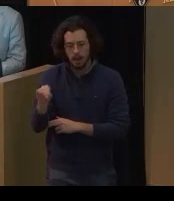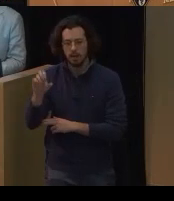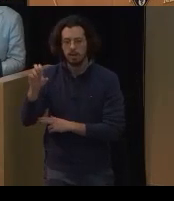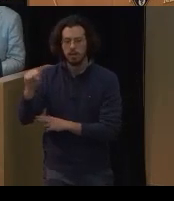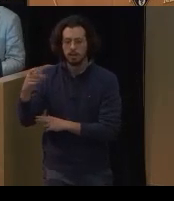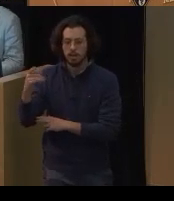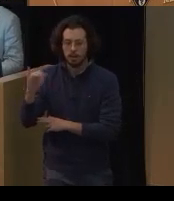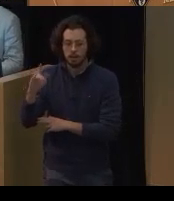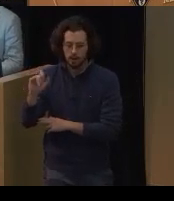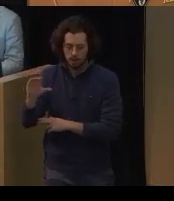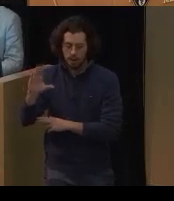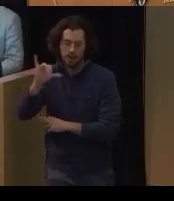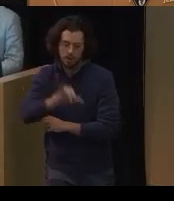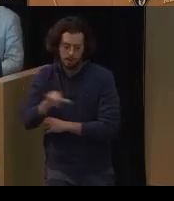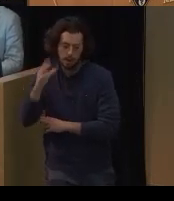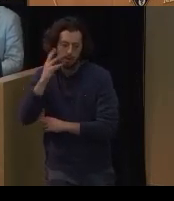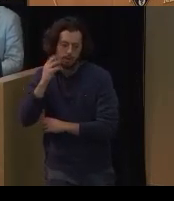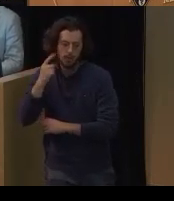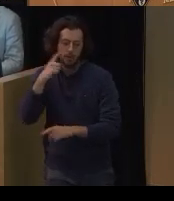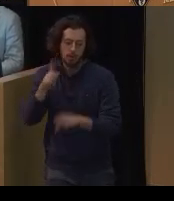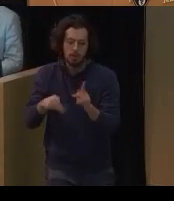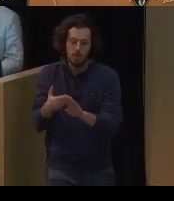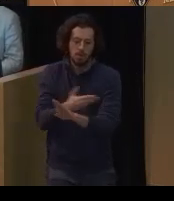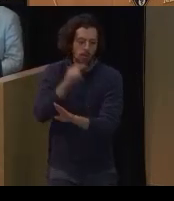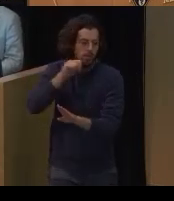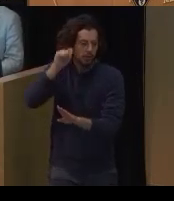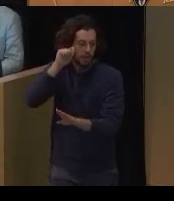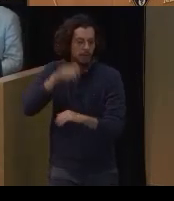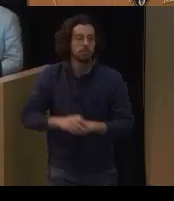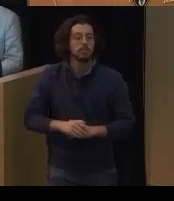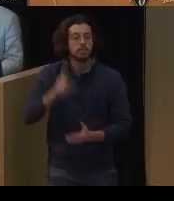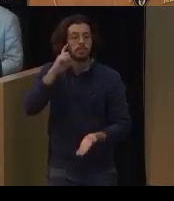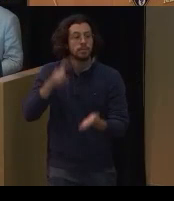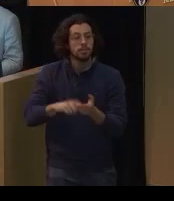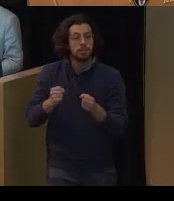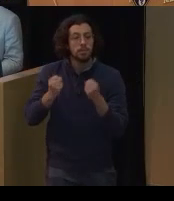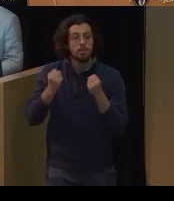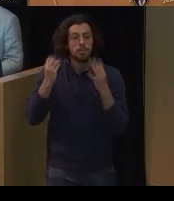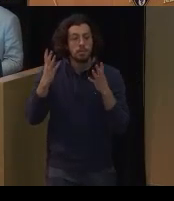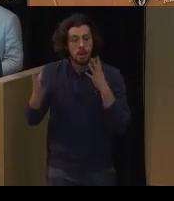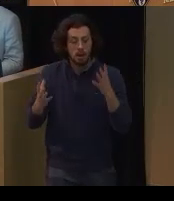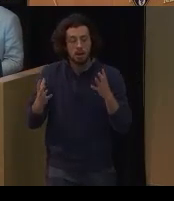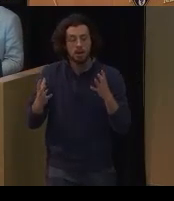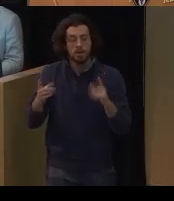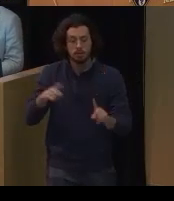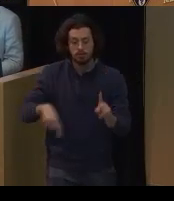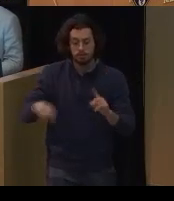and importantly we've also shown that a large proportion of the variants in this Association can